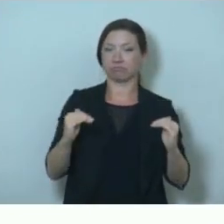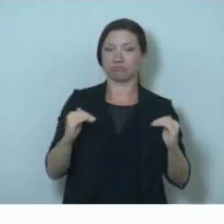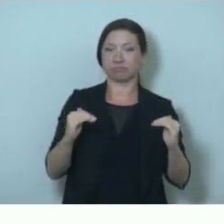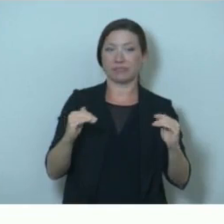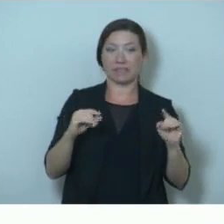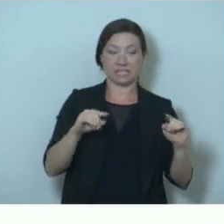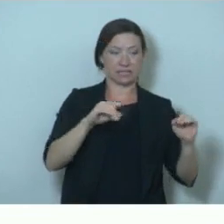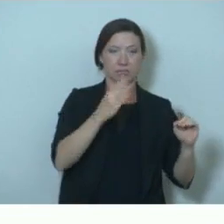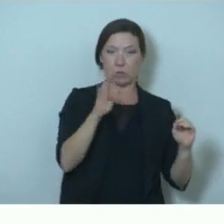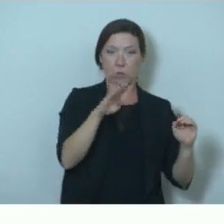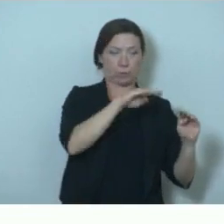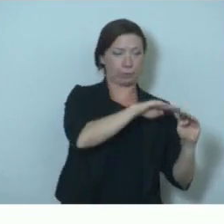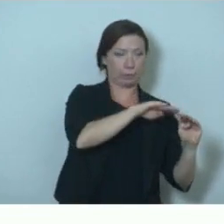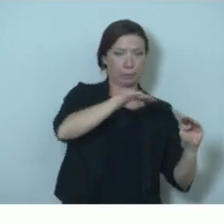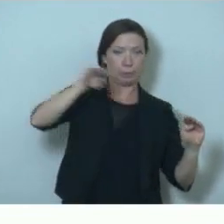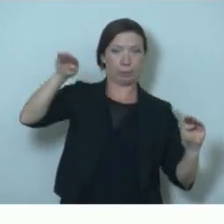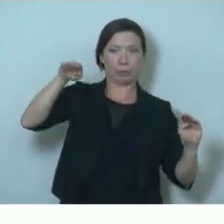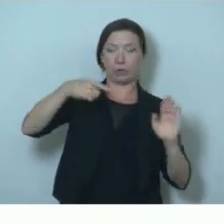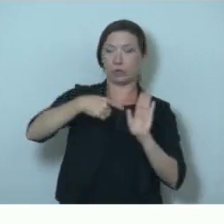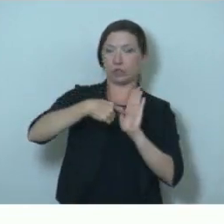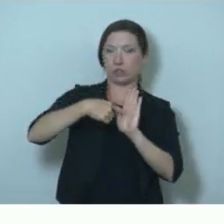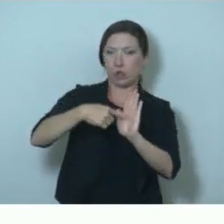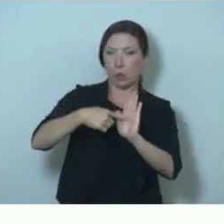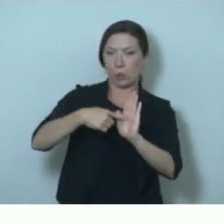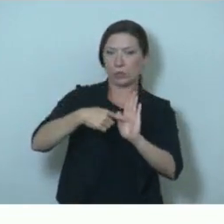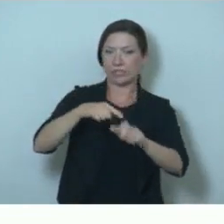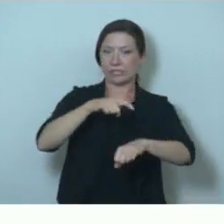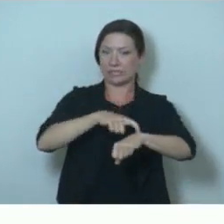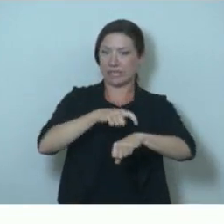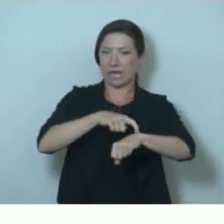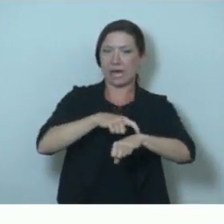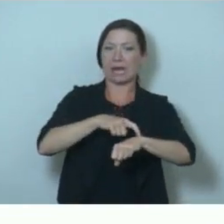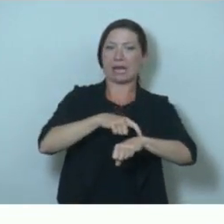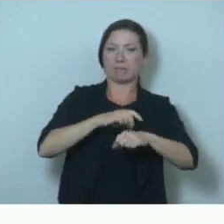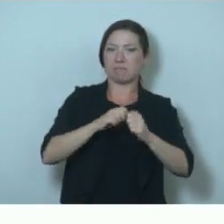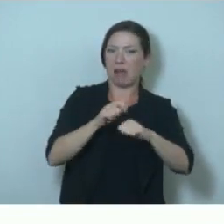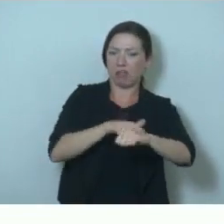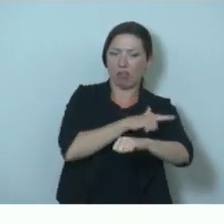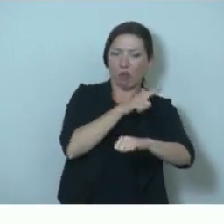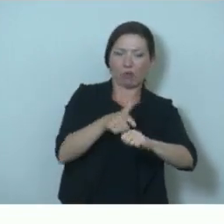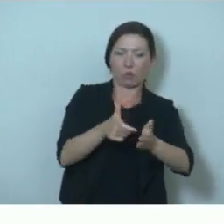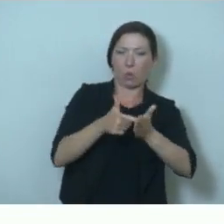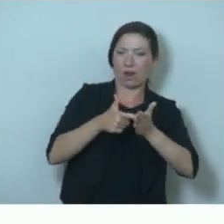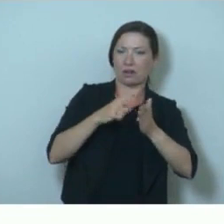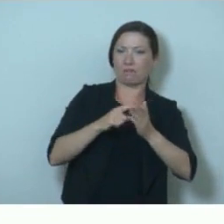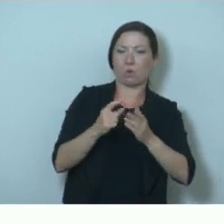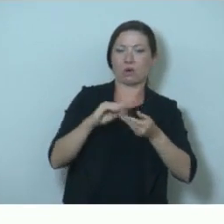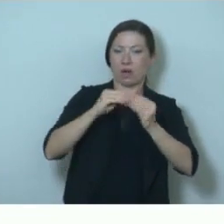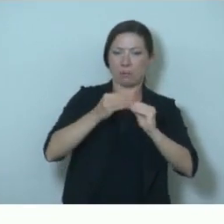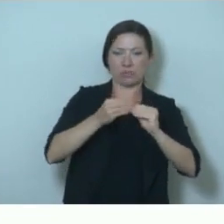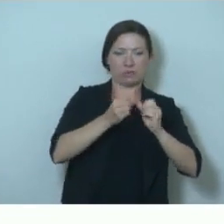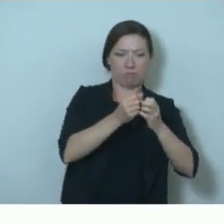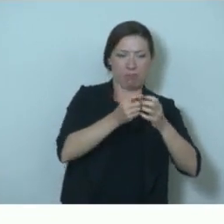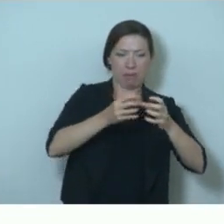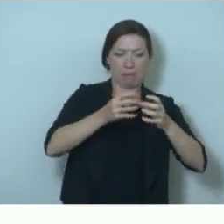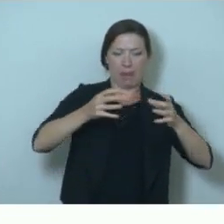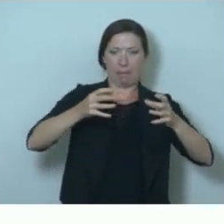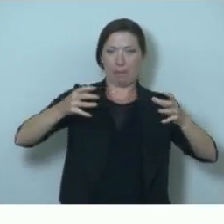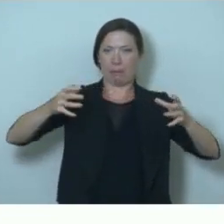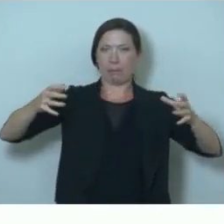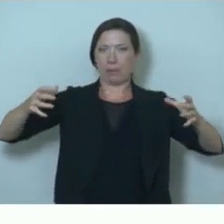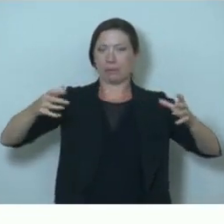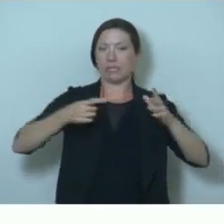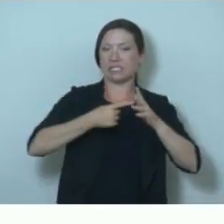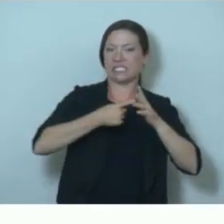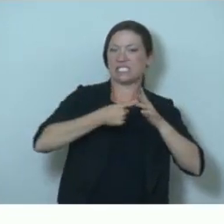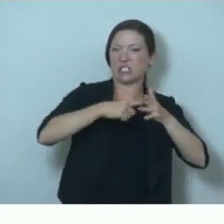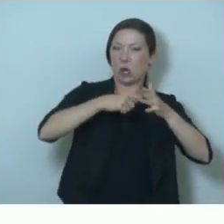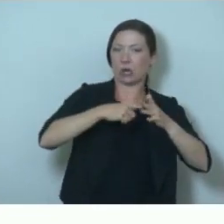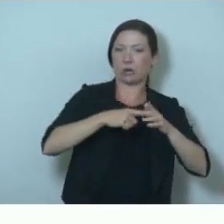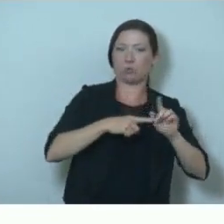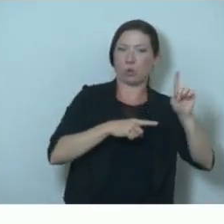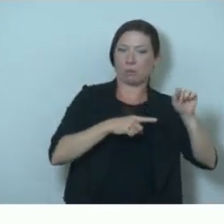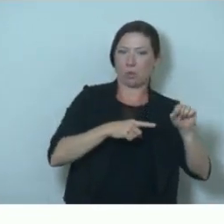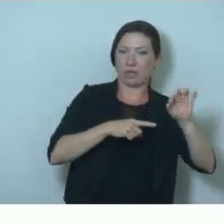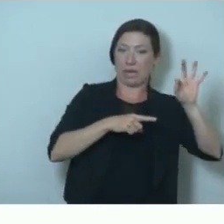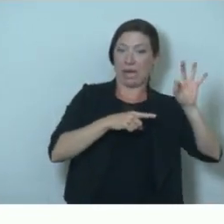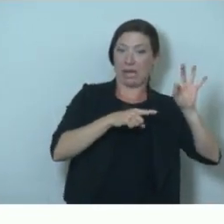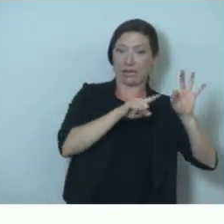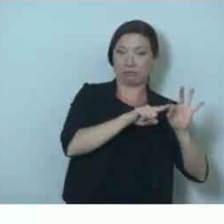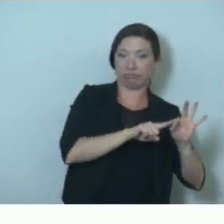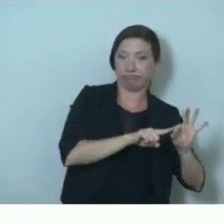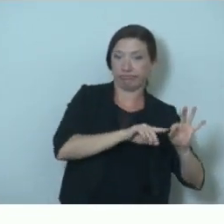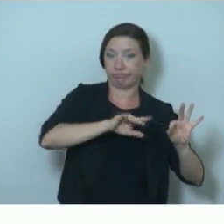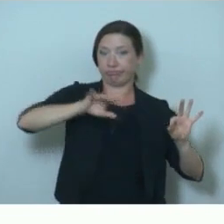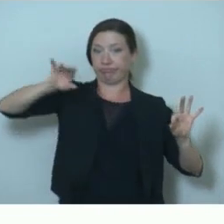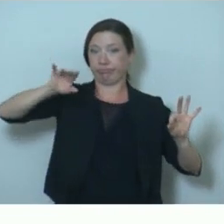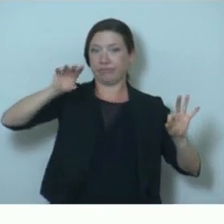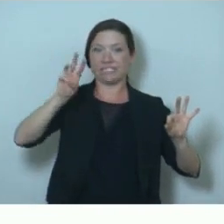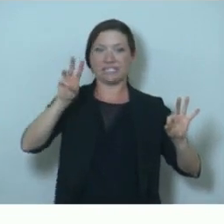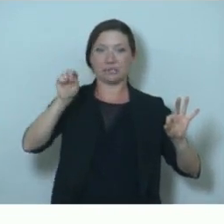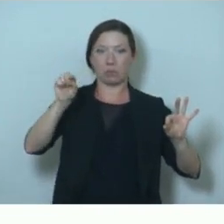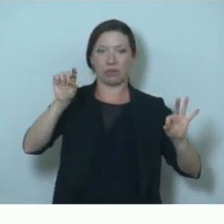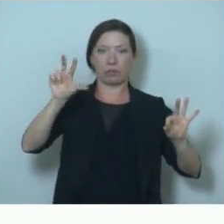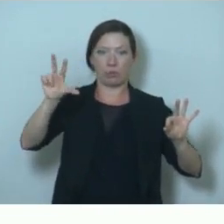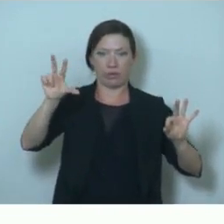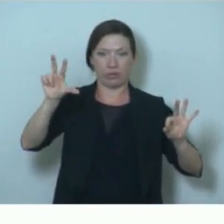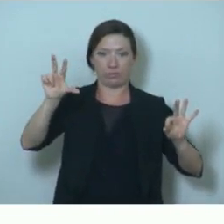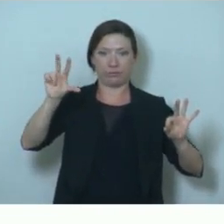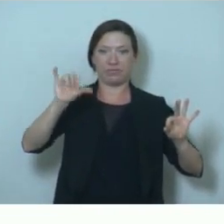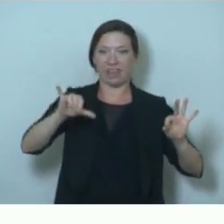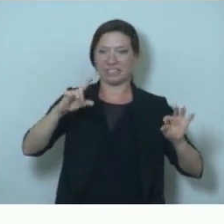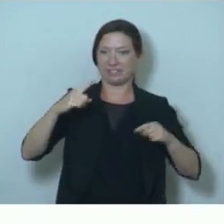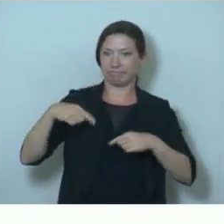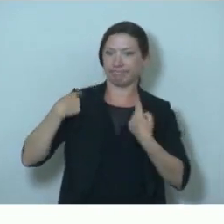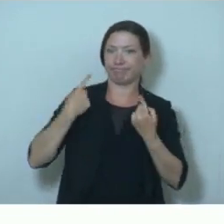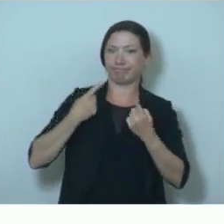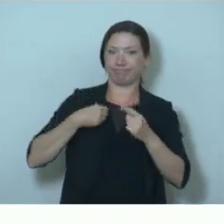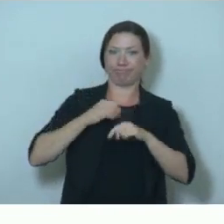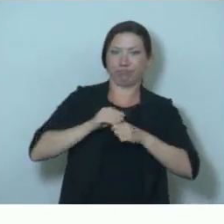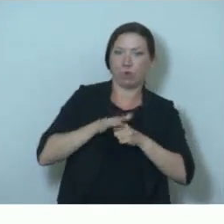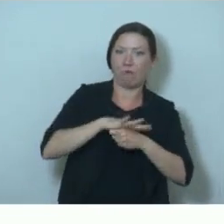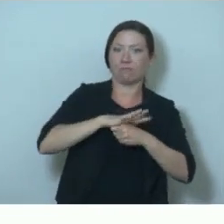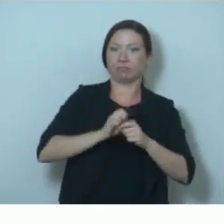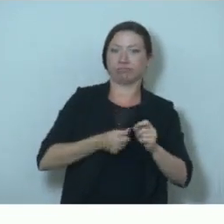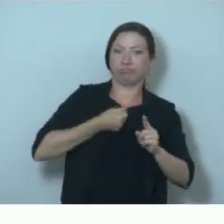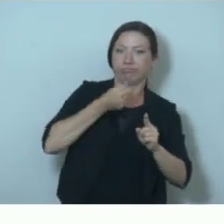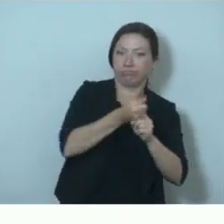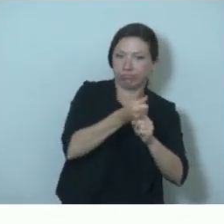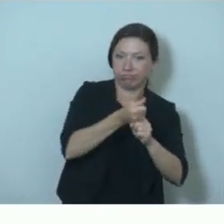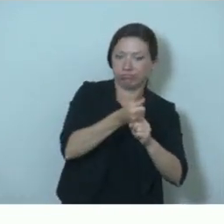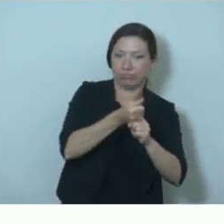WE HAVE BEEN TALKING ABOUT YOU TO BE LING TIME AND THE NEXT SLIDE WILL SHO WE STARTED OUT AT 1.9 AND THE HIGH OF 6! 3 AND OVER THE WHOLE LEW OF OF THE INFECTION HERE